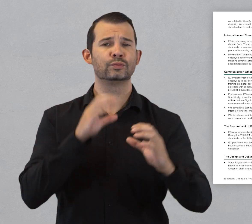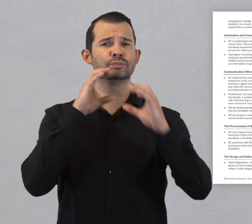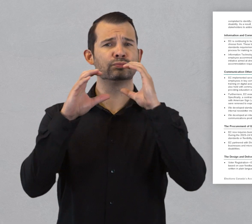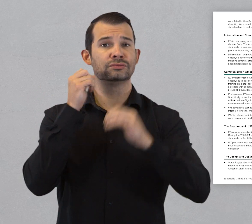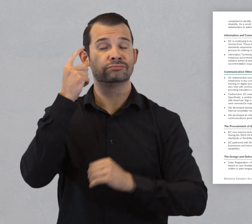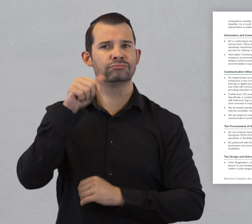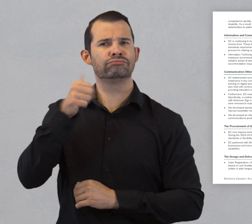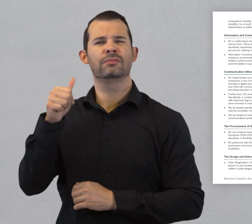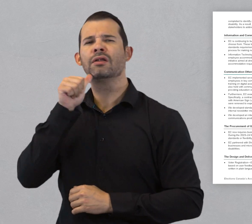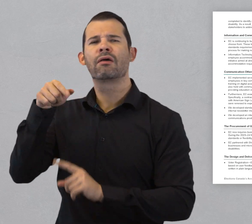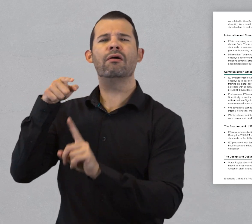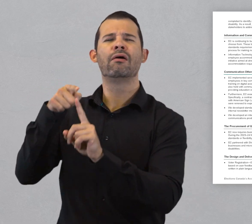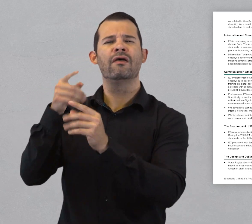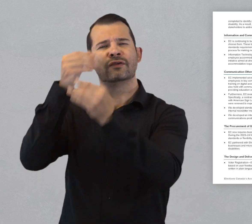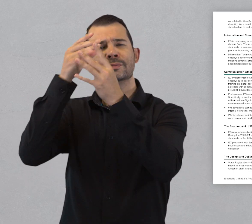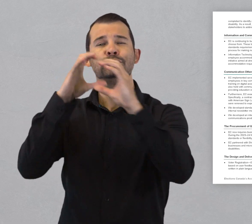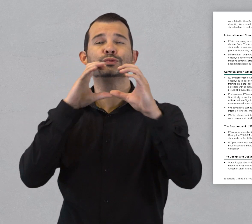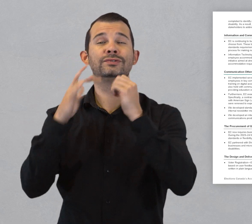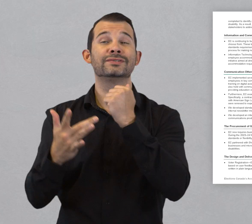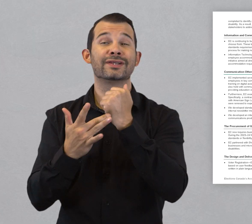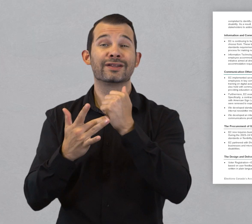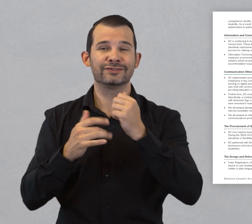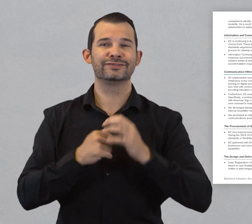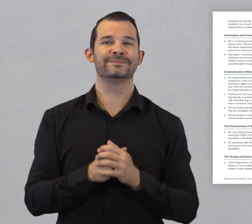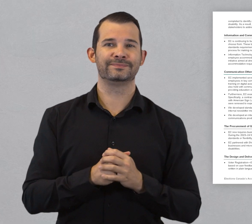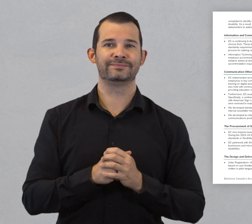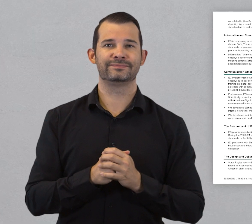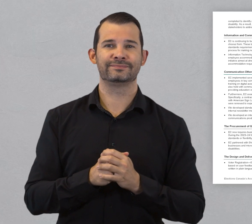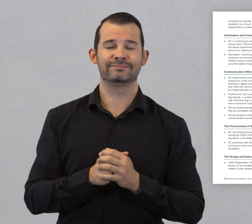Communication Other Than Information and Communication Technologies